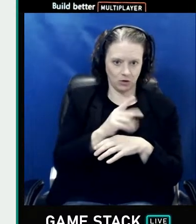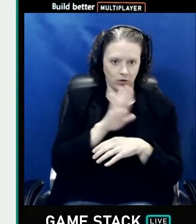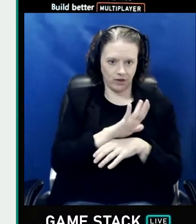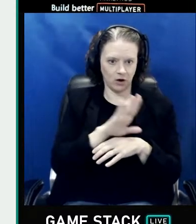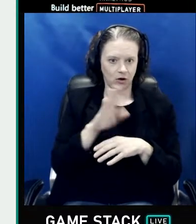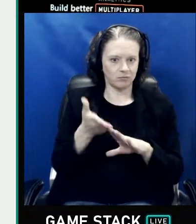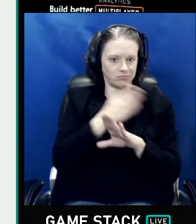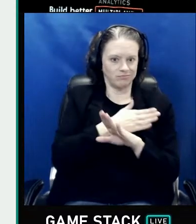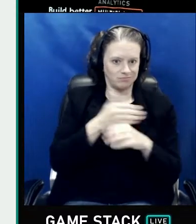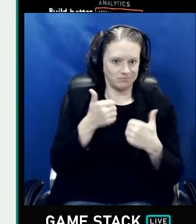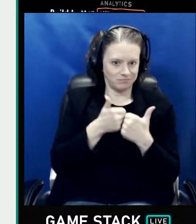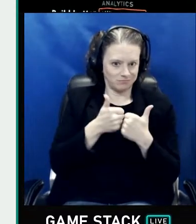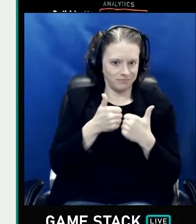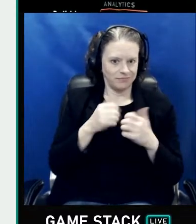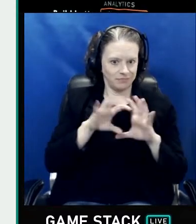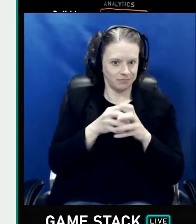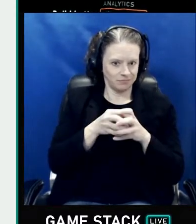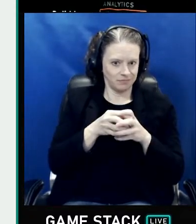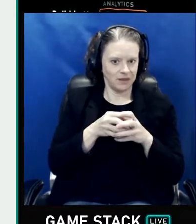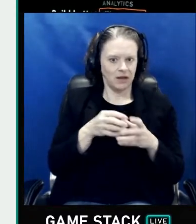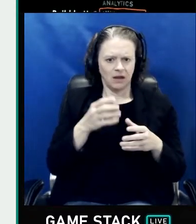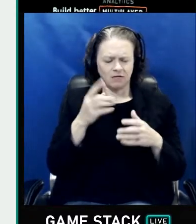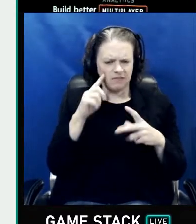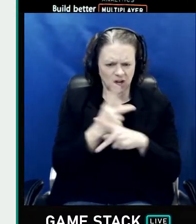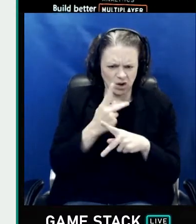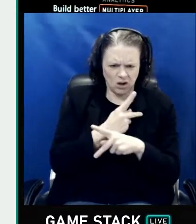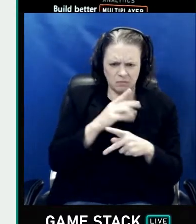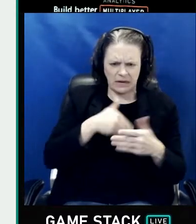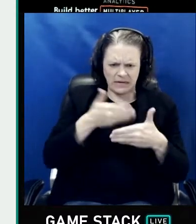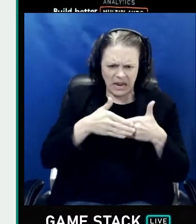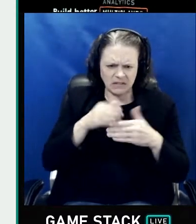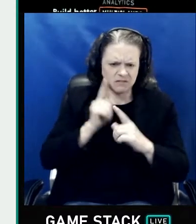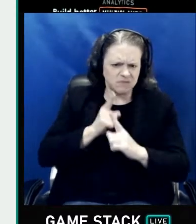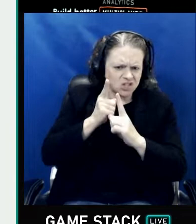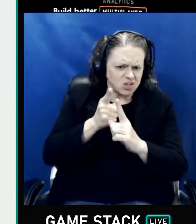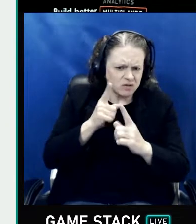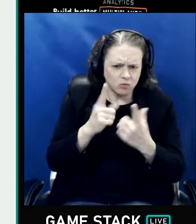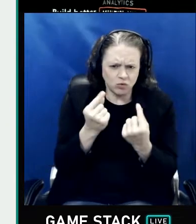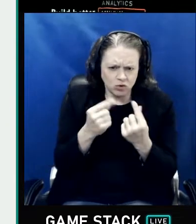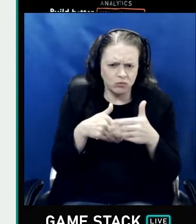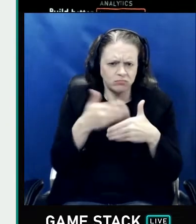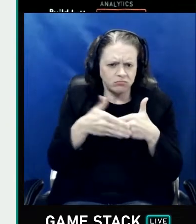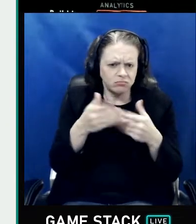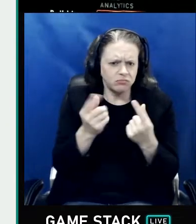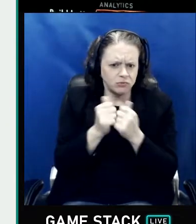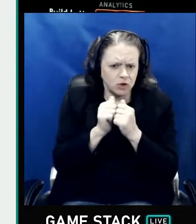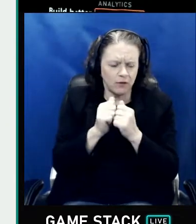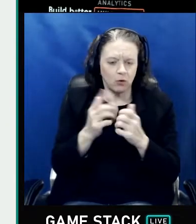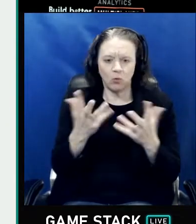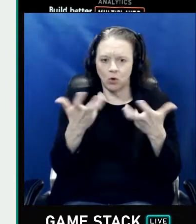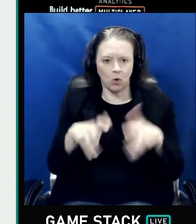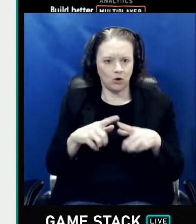decide maybe what their next mission is, or what they want to do together. So you don't want to lose that integration of players and their friendship.